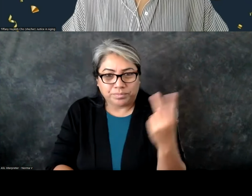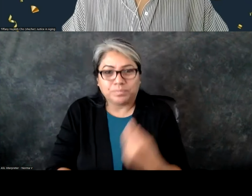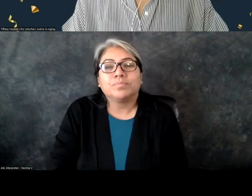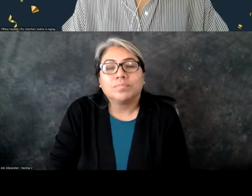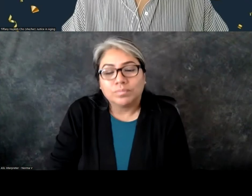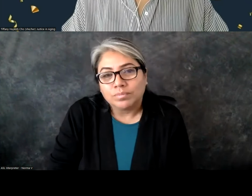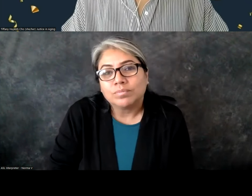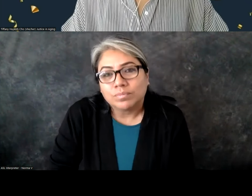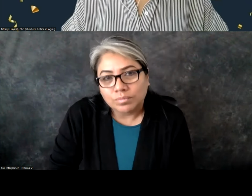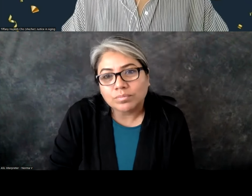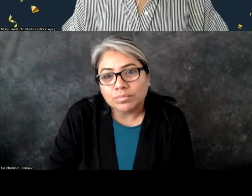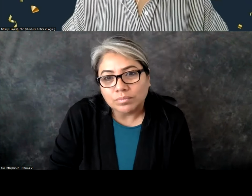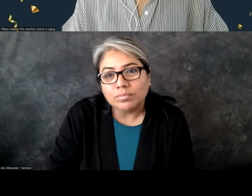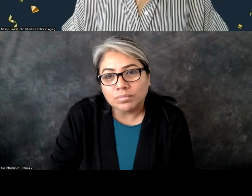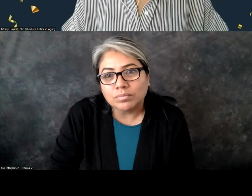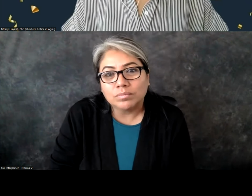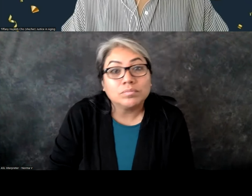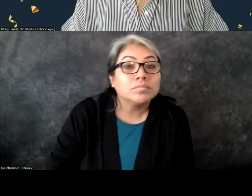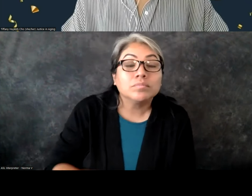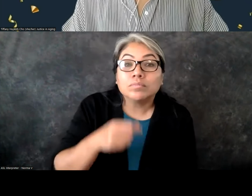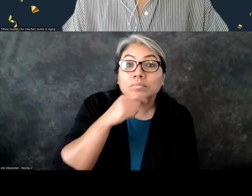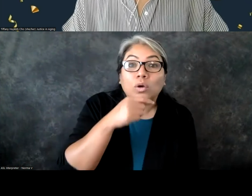» Yes. That is connected. » Affordable and accessible